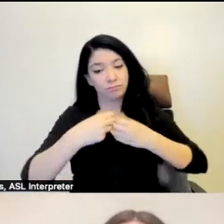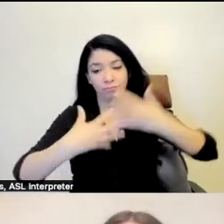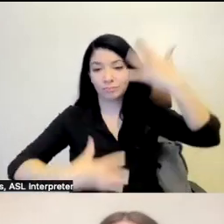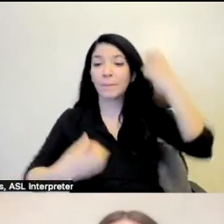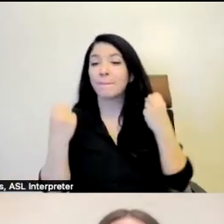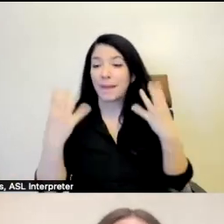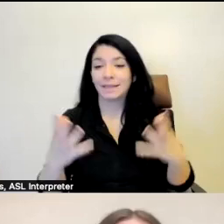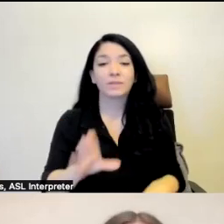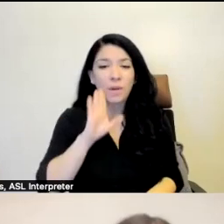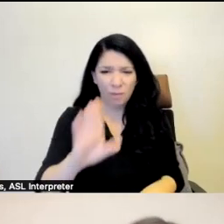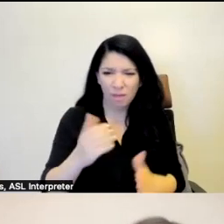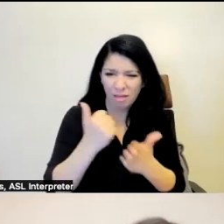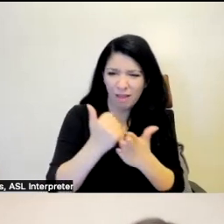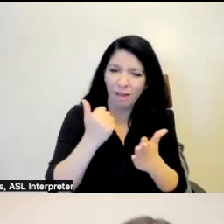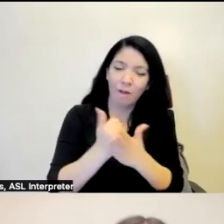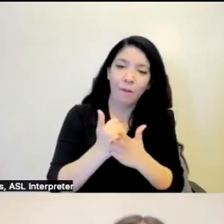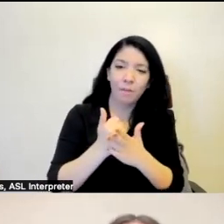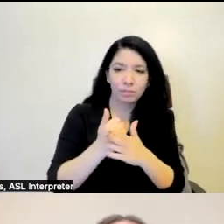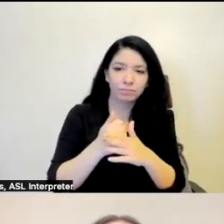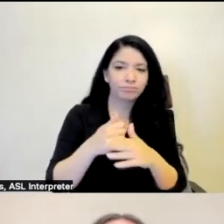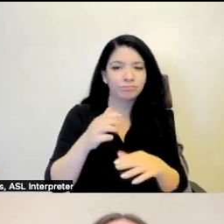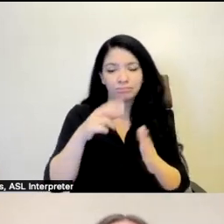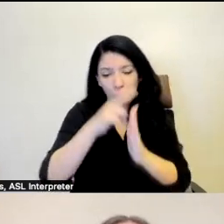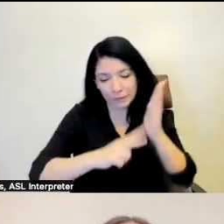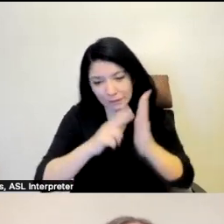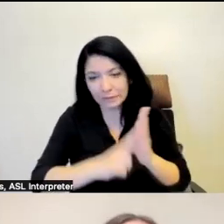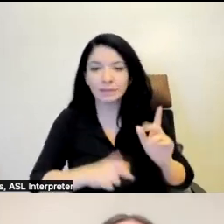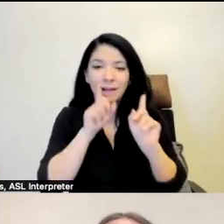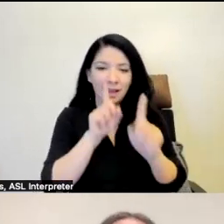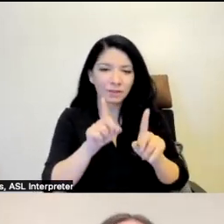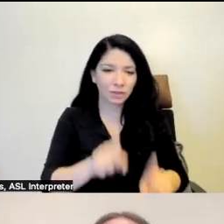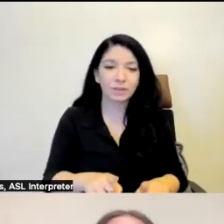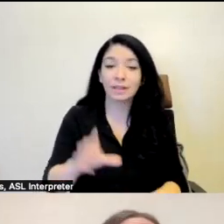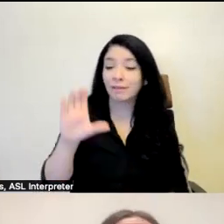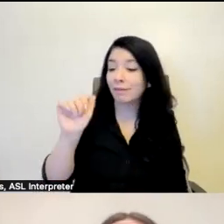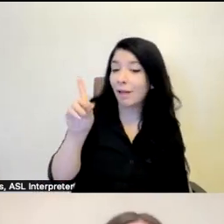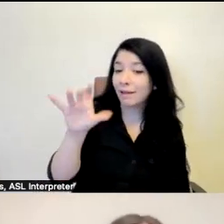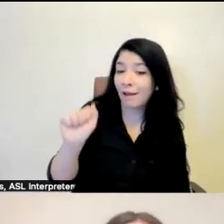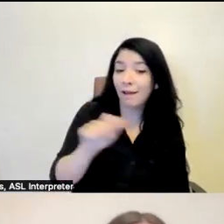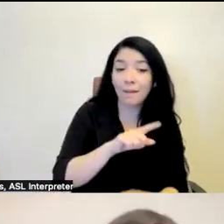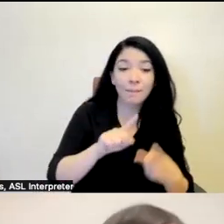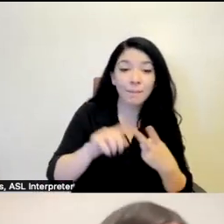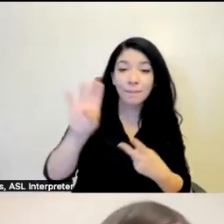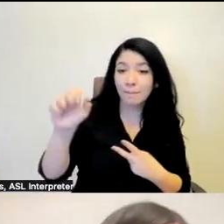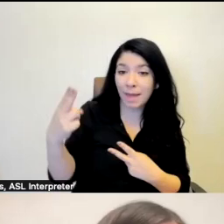in and present some of these questions and Claudia and Beth or if I have anything else to share,